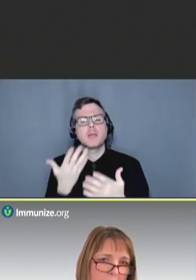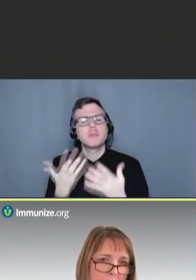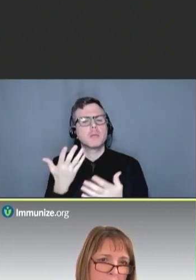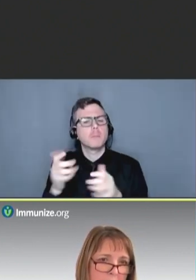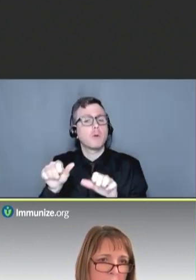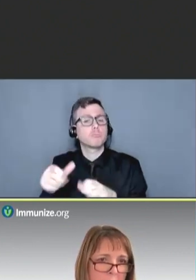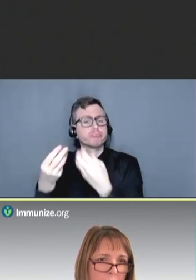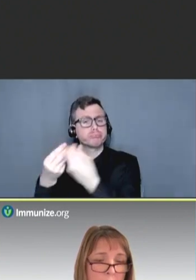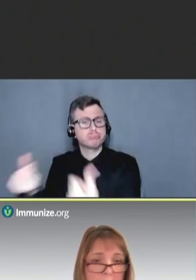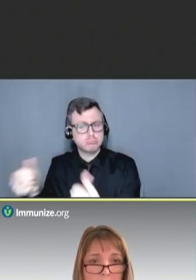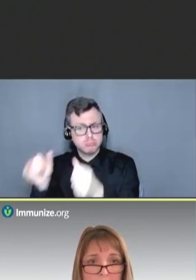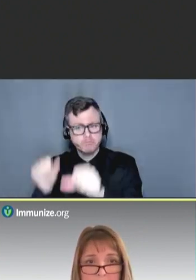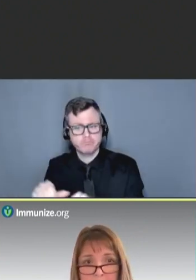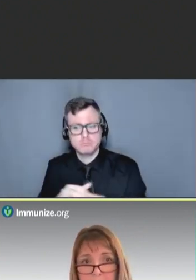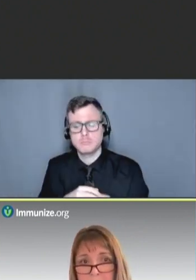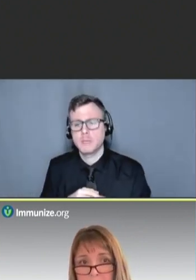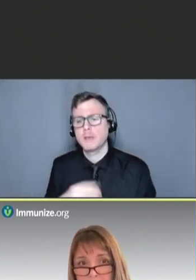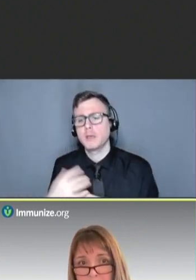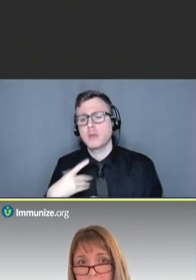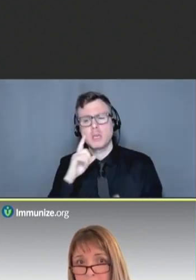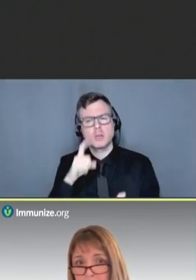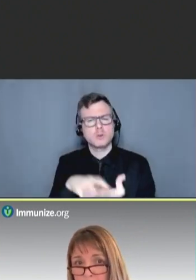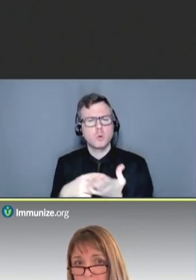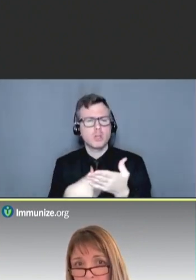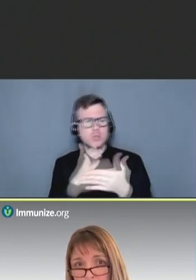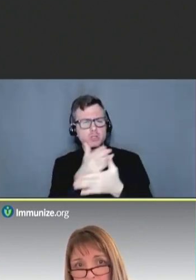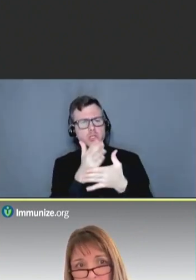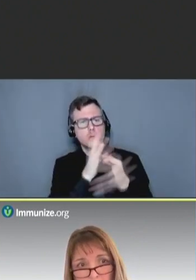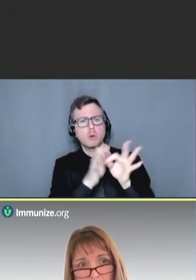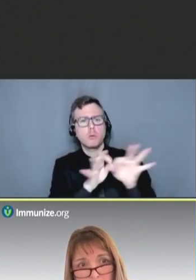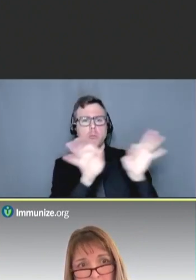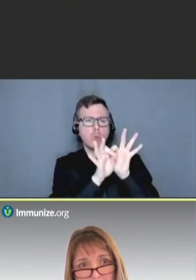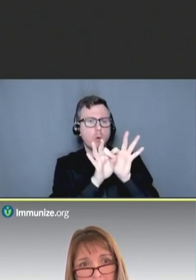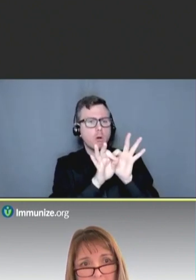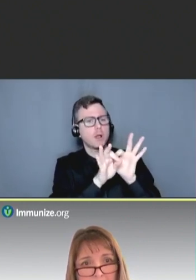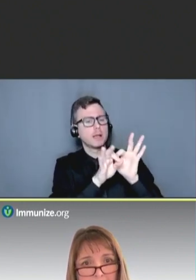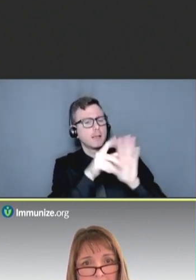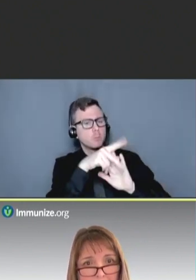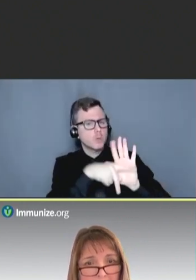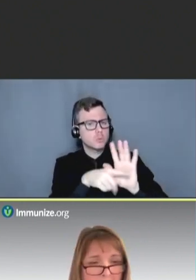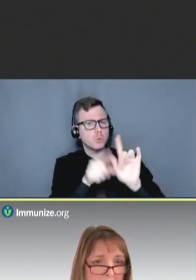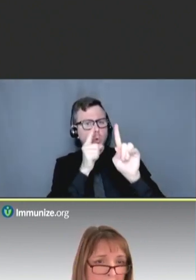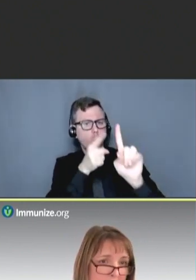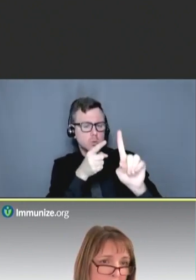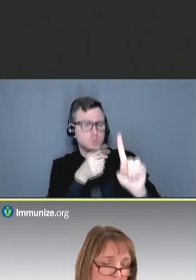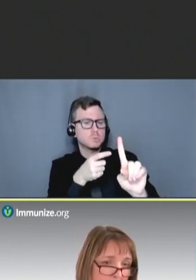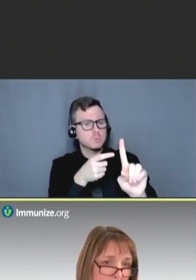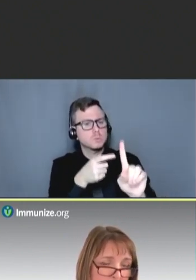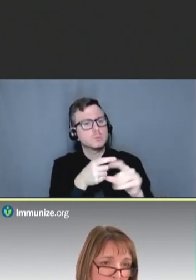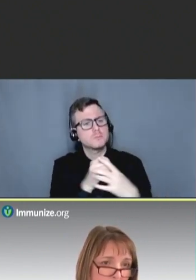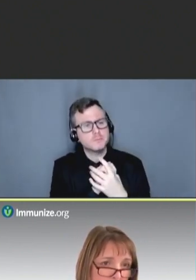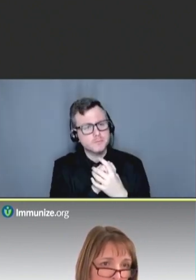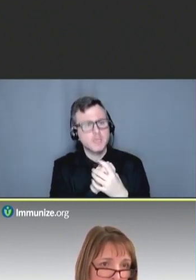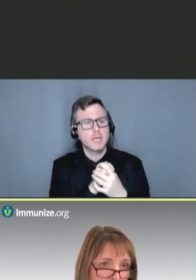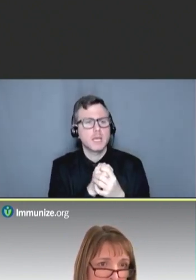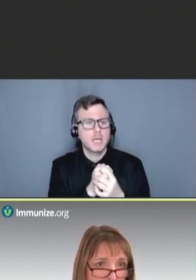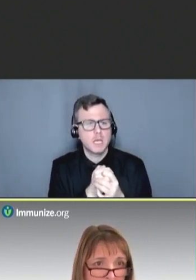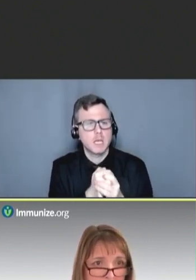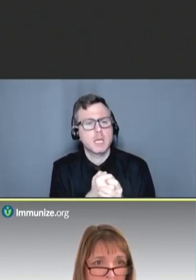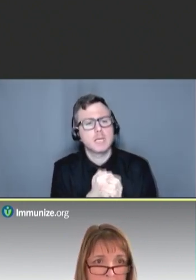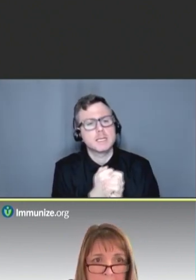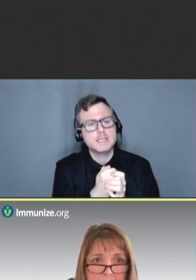And then, we work to identify shared key principles and goals, and then can leverage our ability